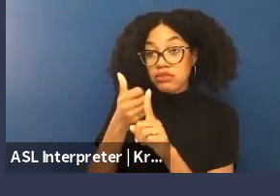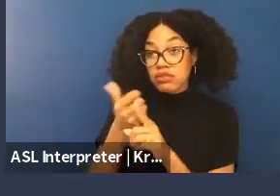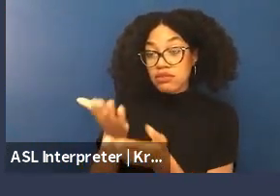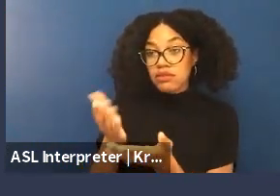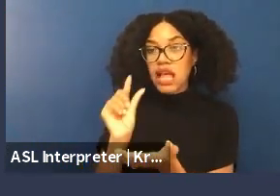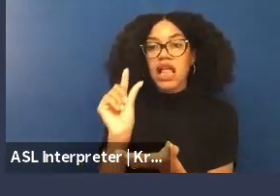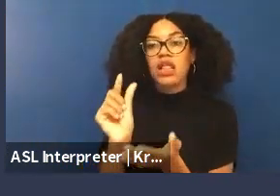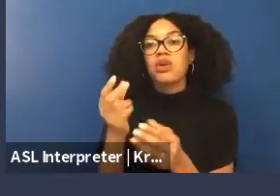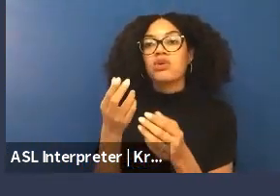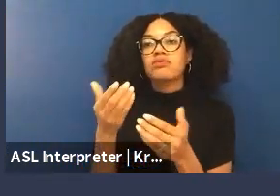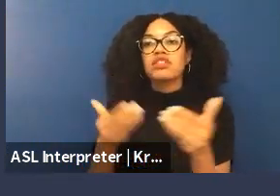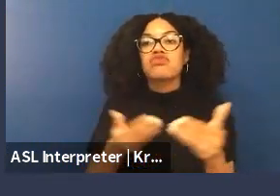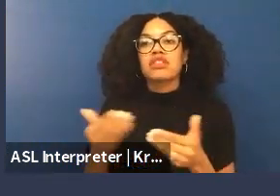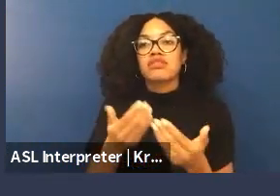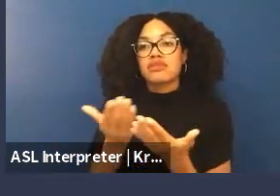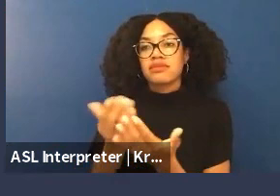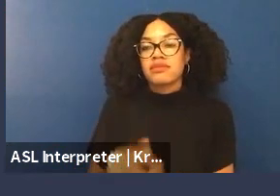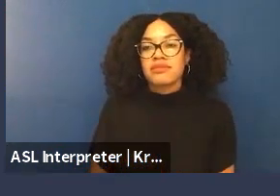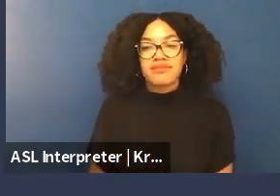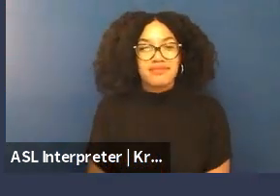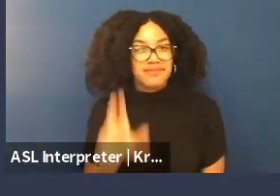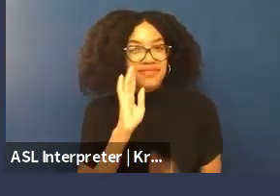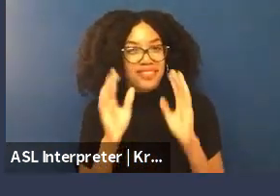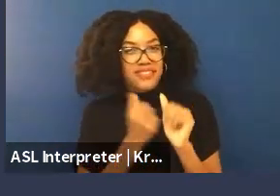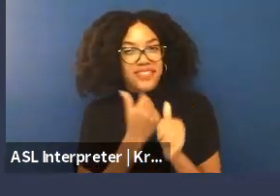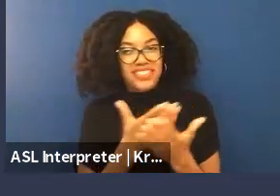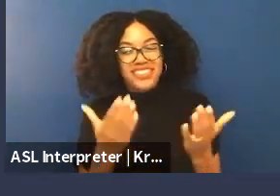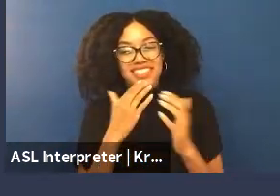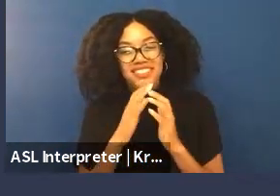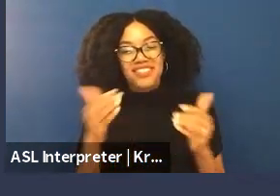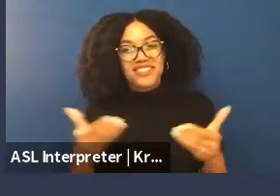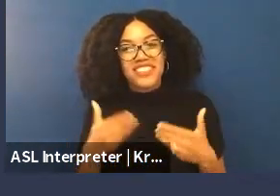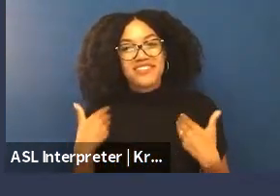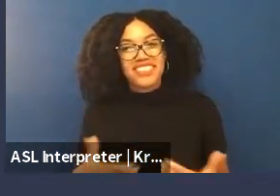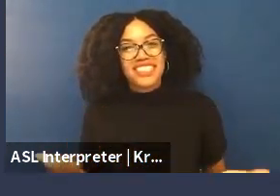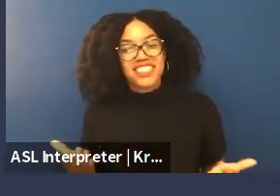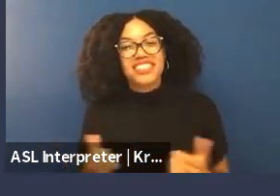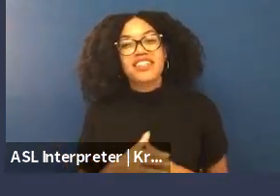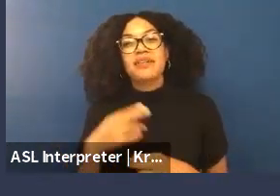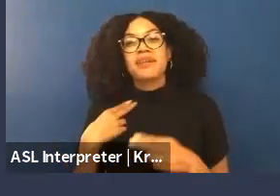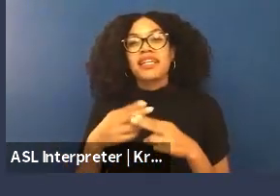[Lisa] Hi everyone, thank you for inviting me here. My name is Lisa Russell Pinson, and I'm